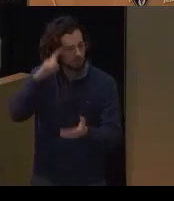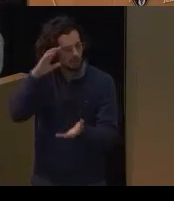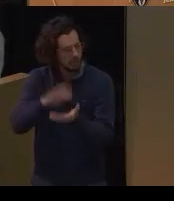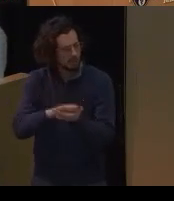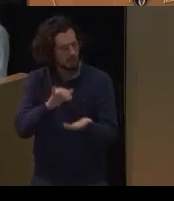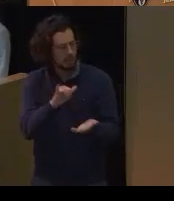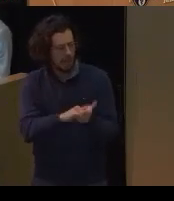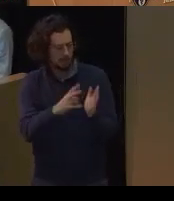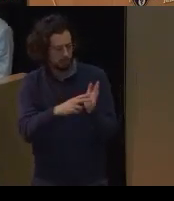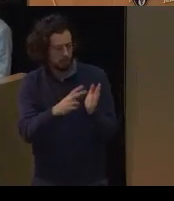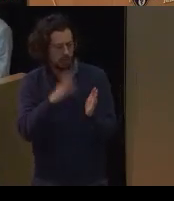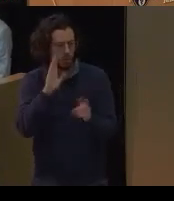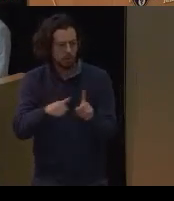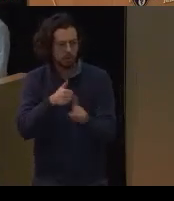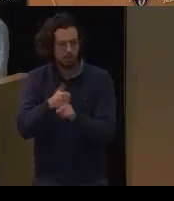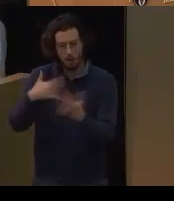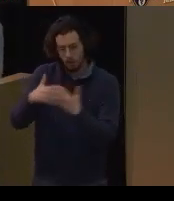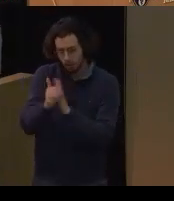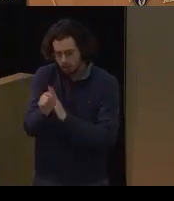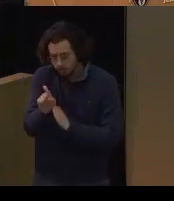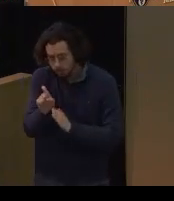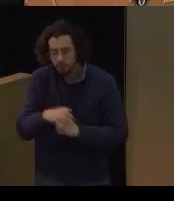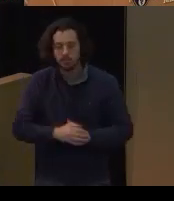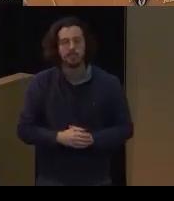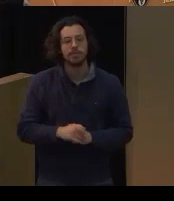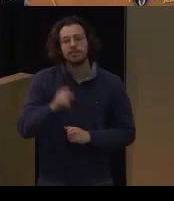reading might positively impact social skills I mean it's one thing a fiction is just about